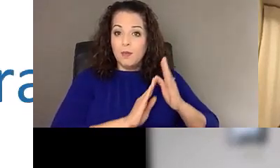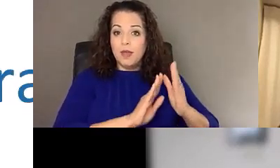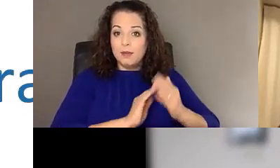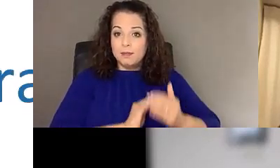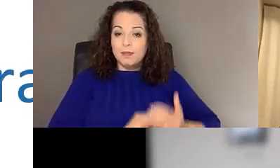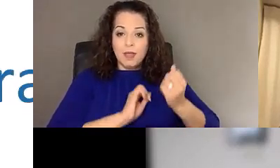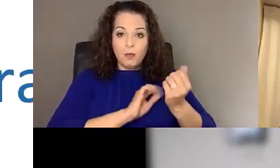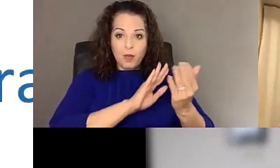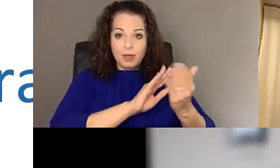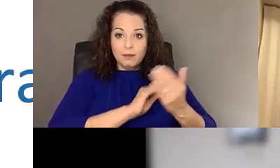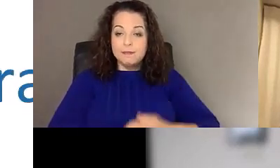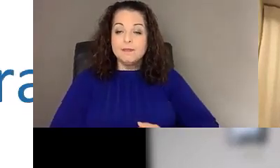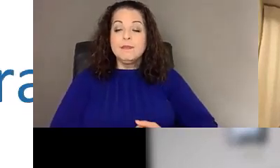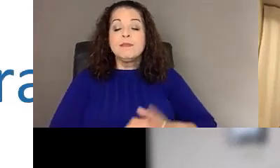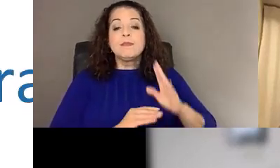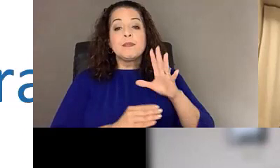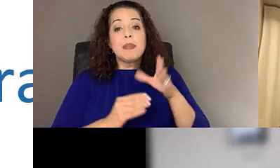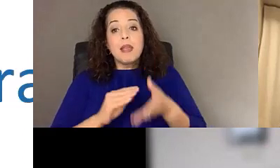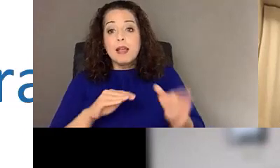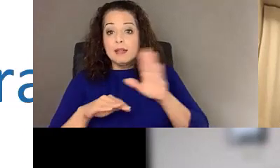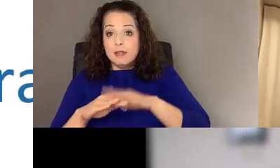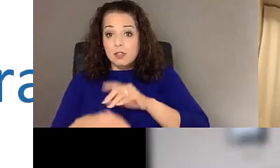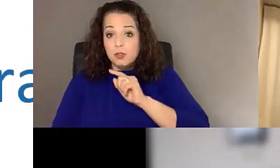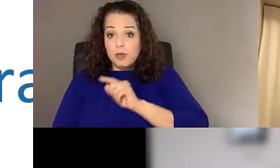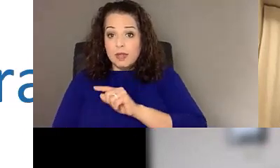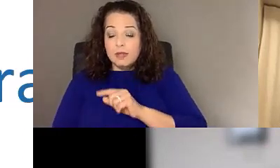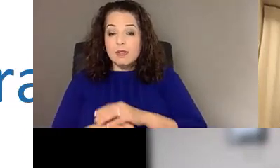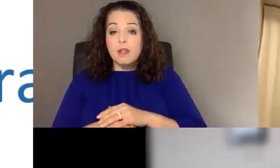In addition to that, format does not always